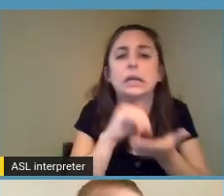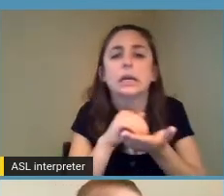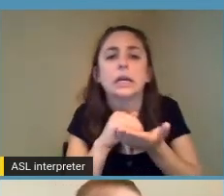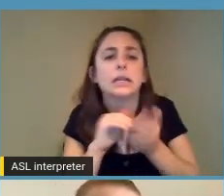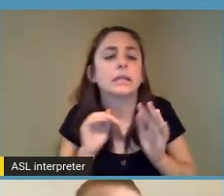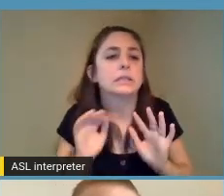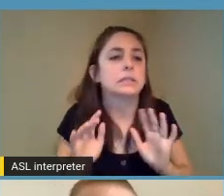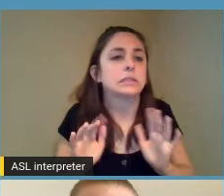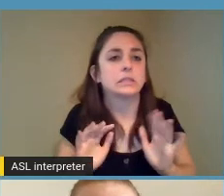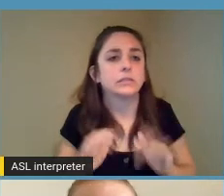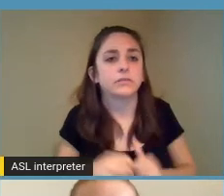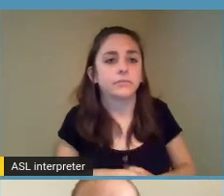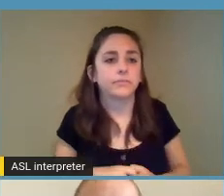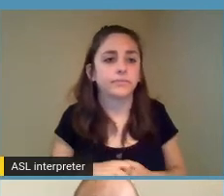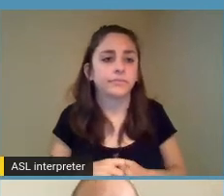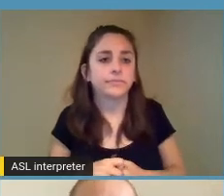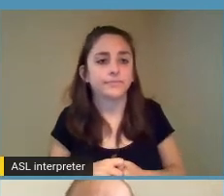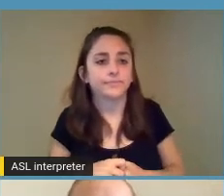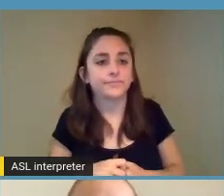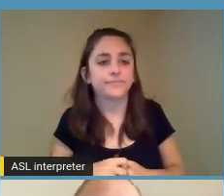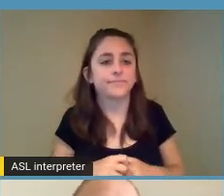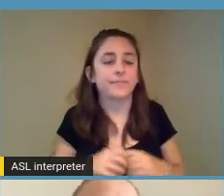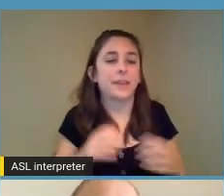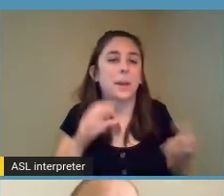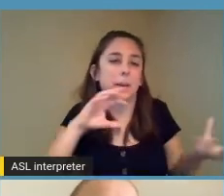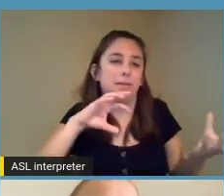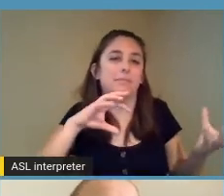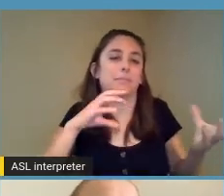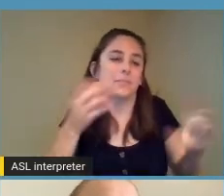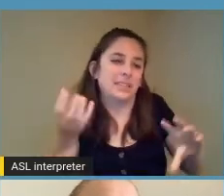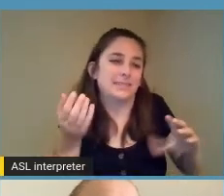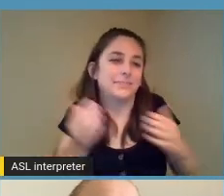with that and you can kind of mess it up a little easier.